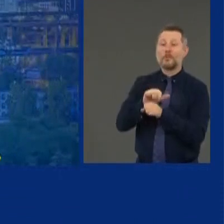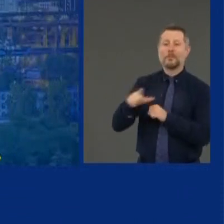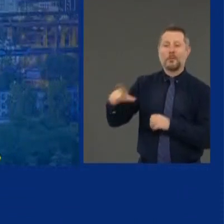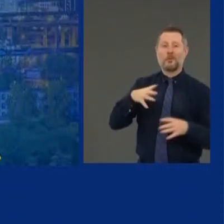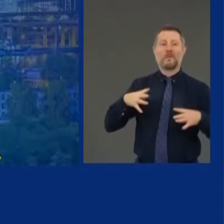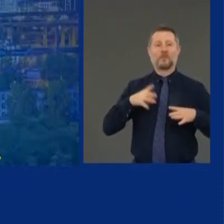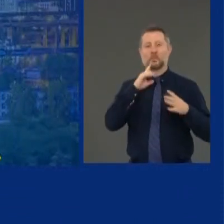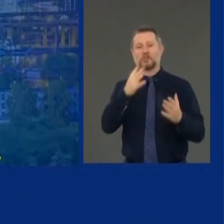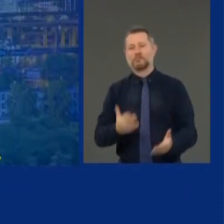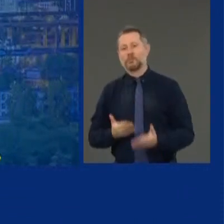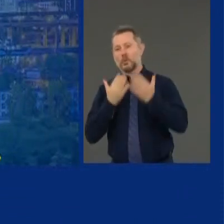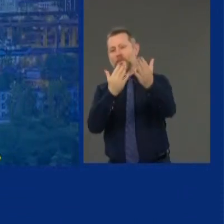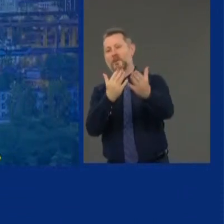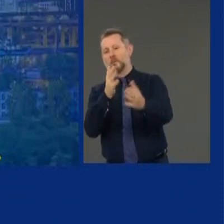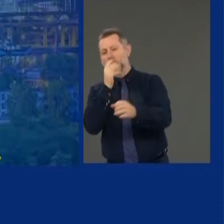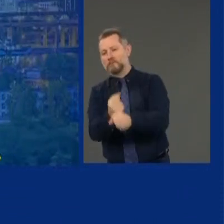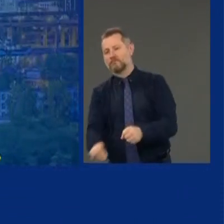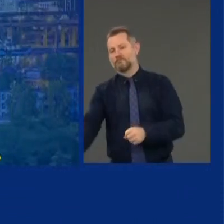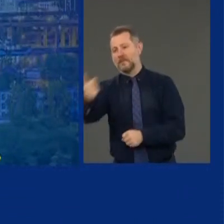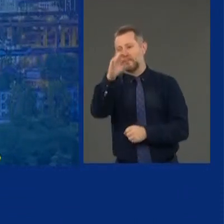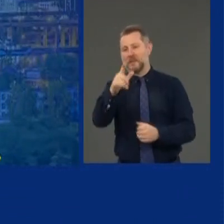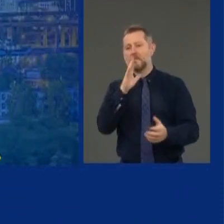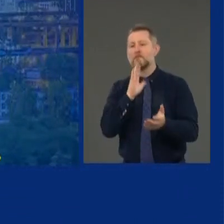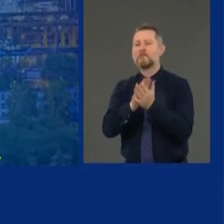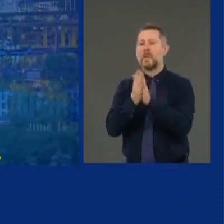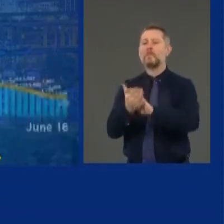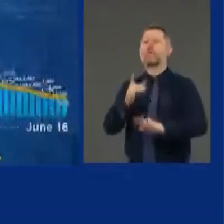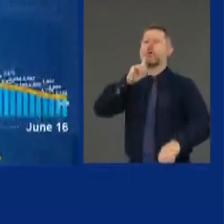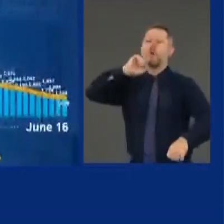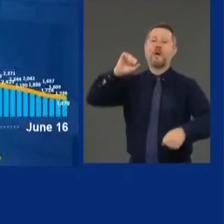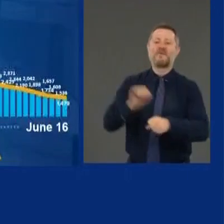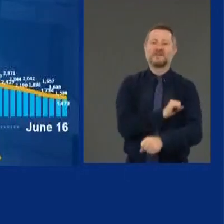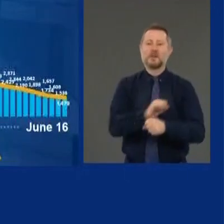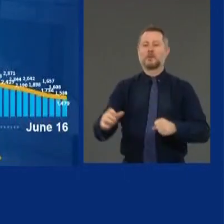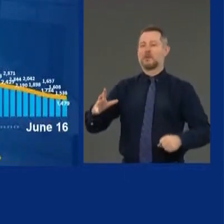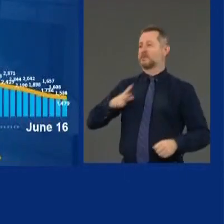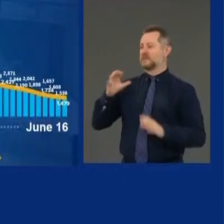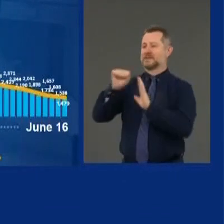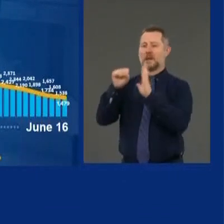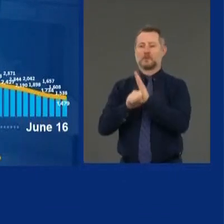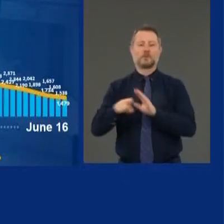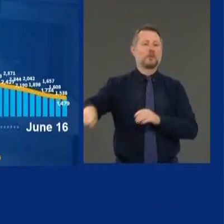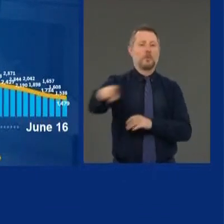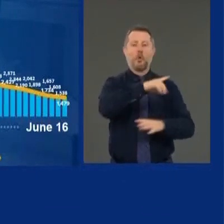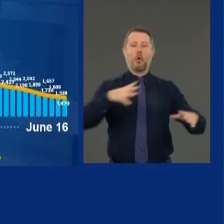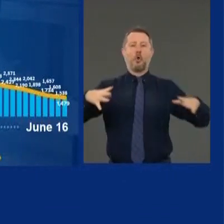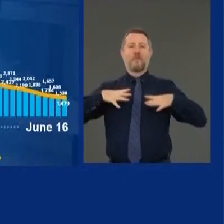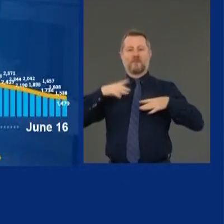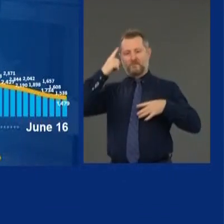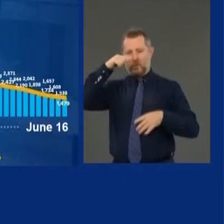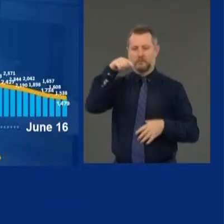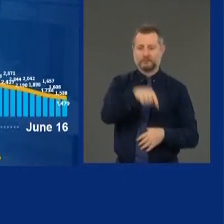I'M GOING TO PROPOSE LEGISLATION NEXT YEAR TO MAKE IT AN OFFICIAL STATE HOLIDAY.